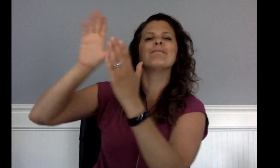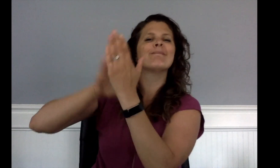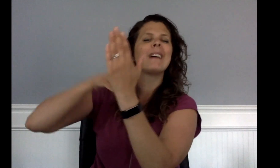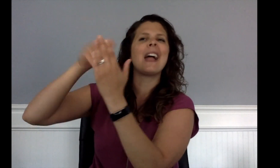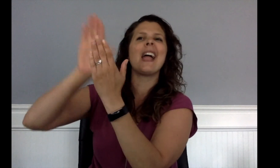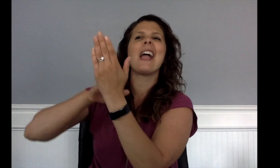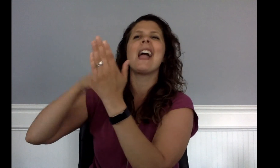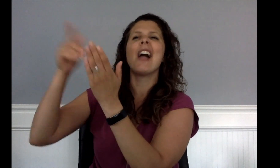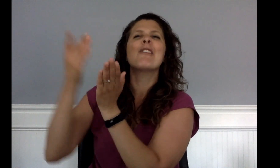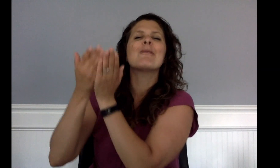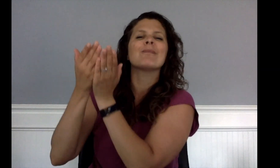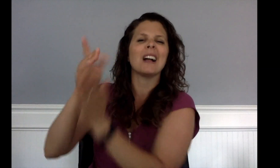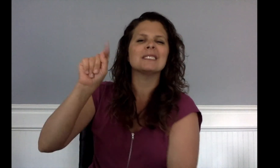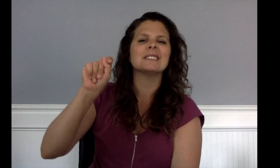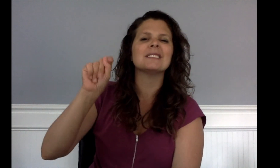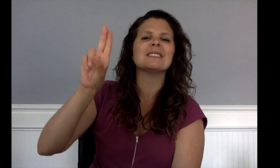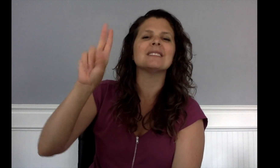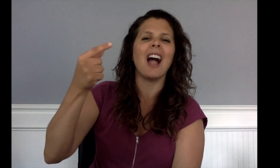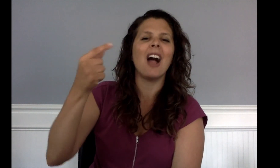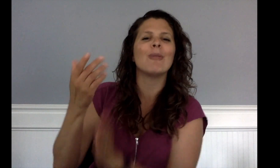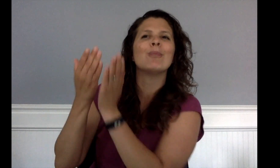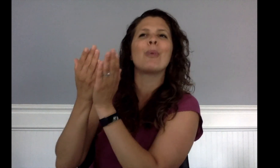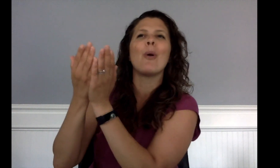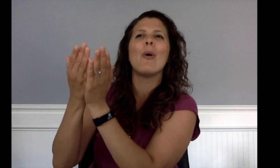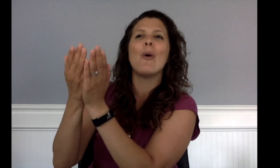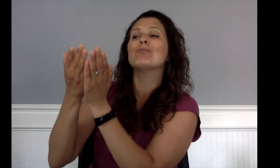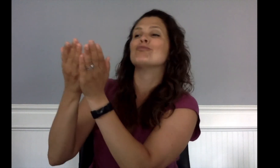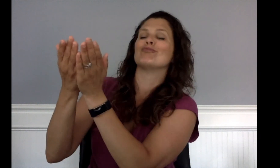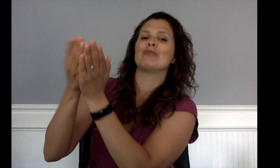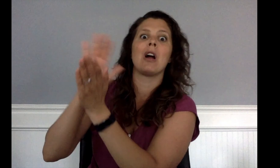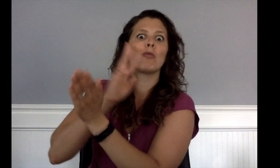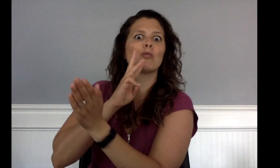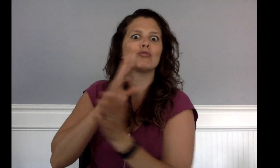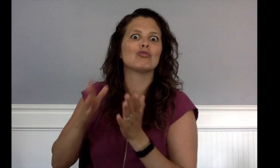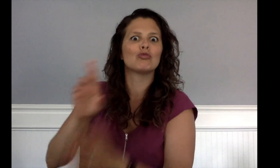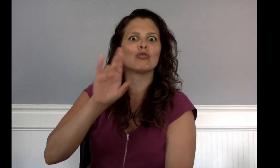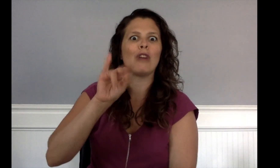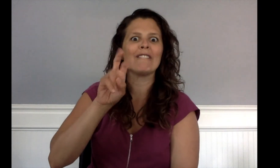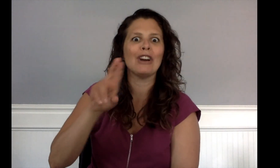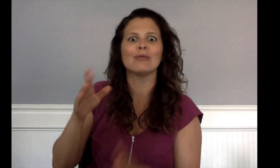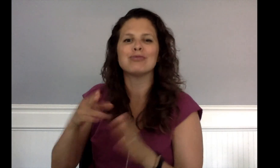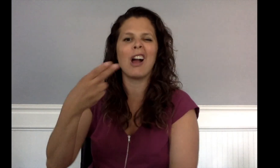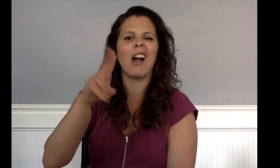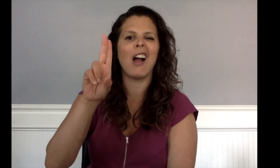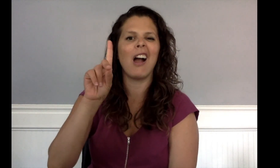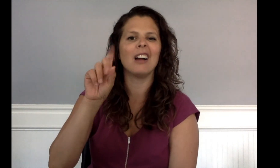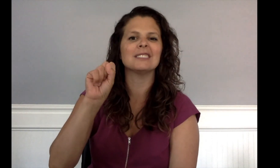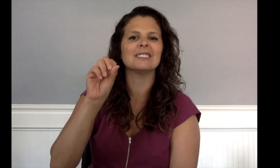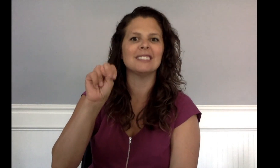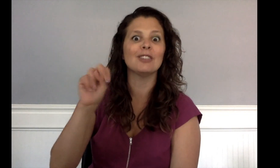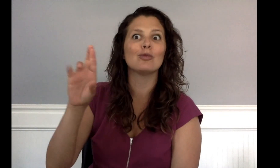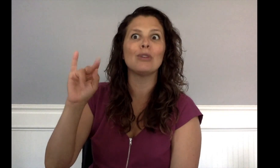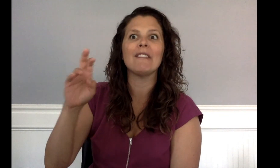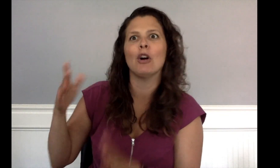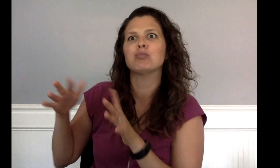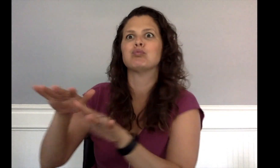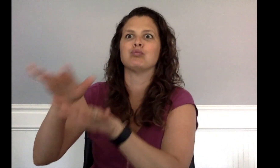to a painting of the Hudson River. One of the tugboats